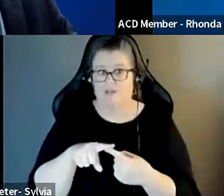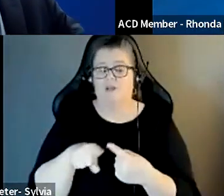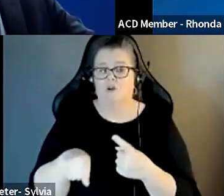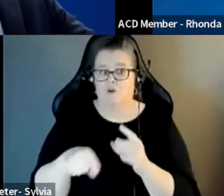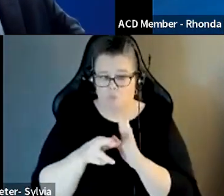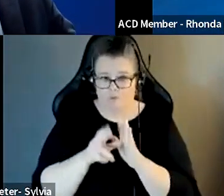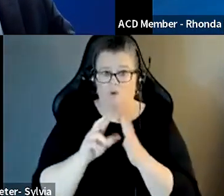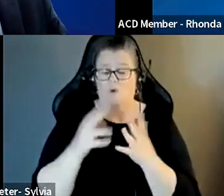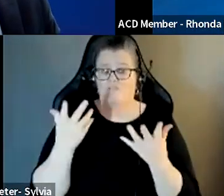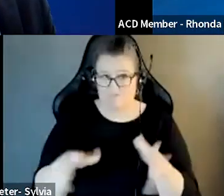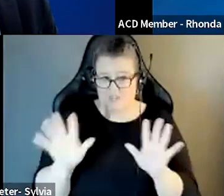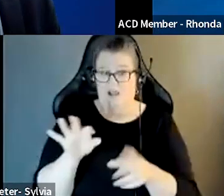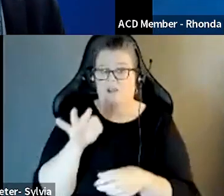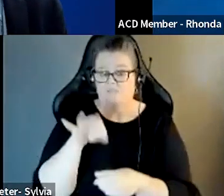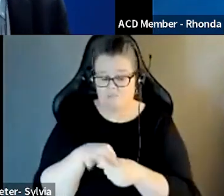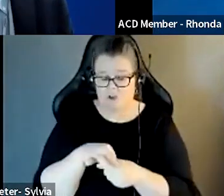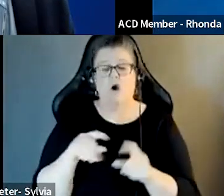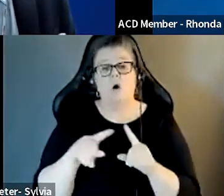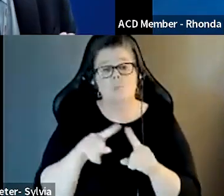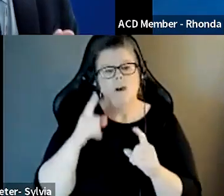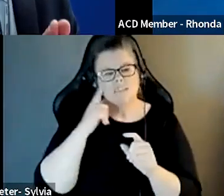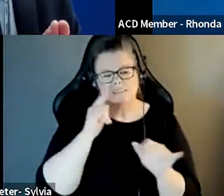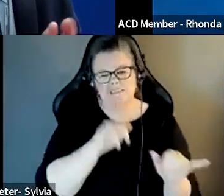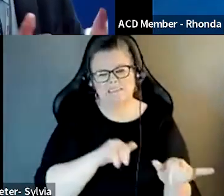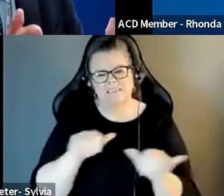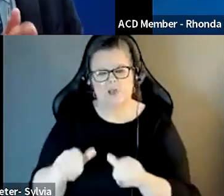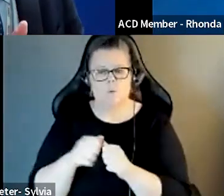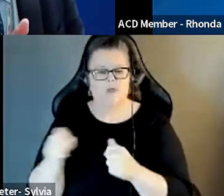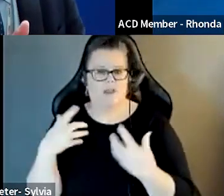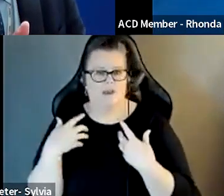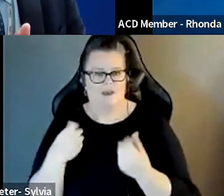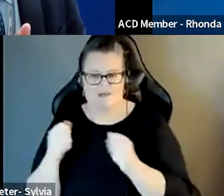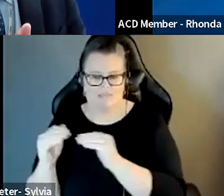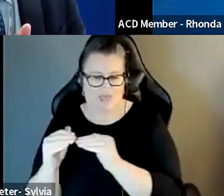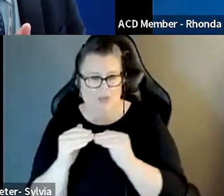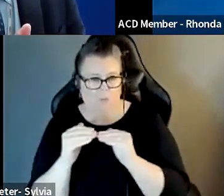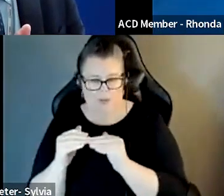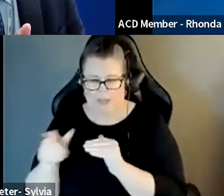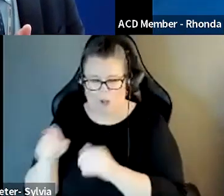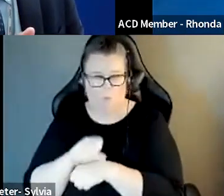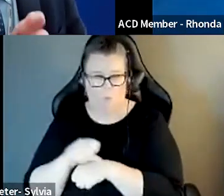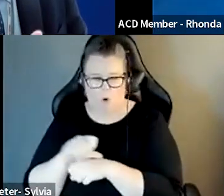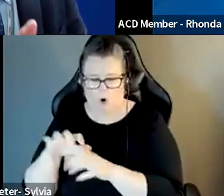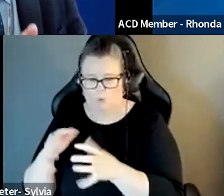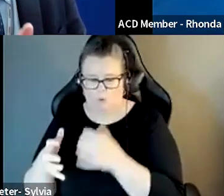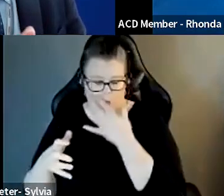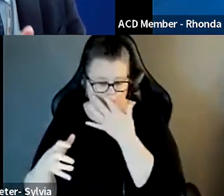But as we did with the Health Equity Workgroup, it was often sufficient just to have the summary questions,